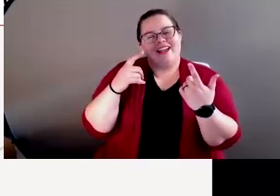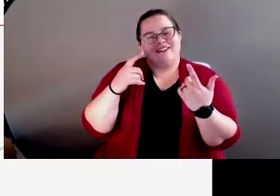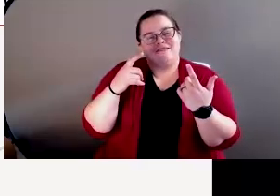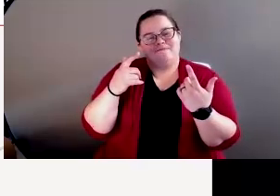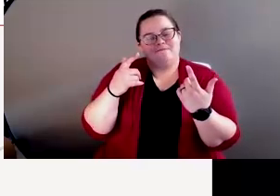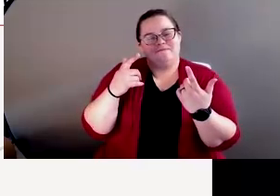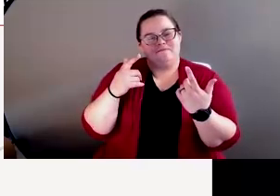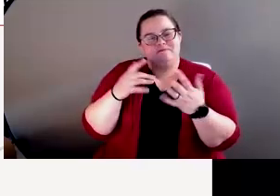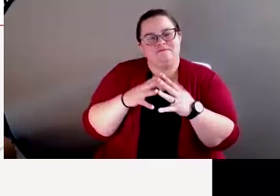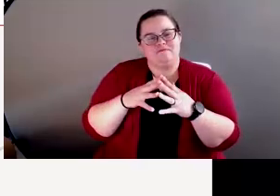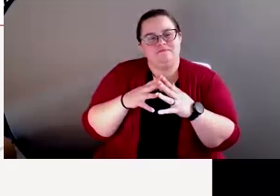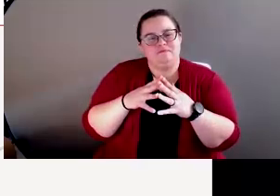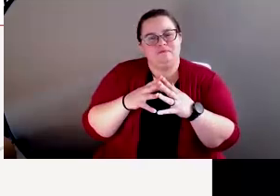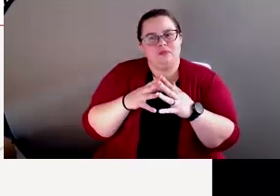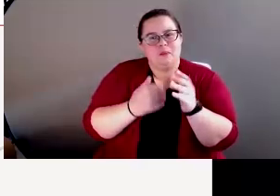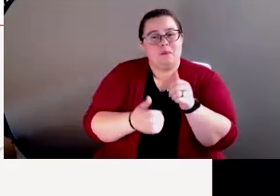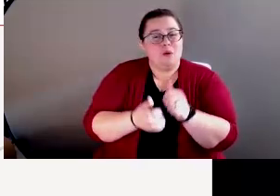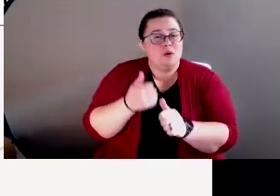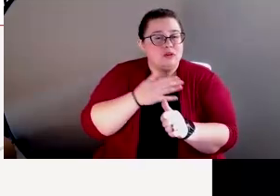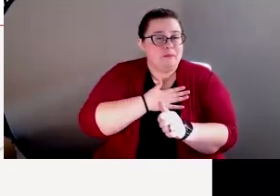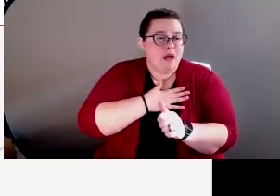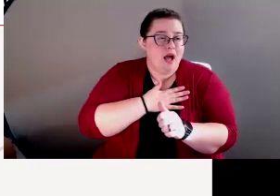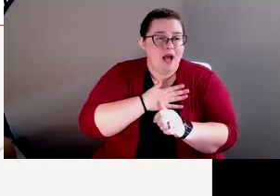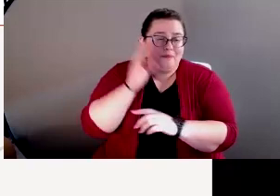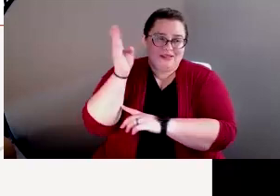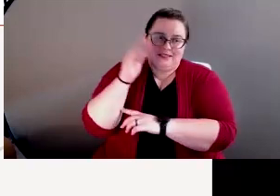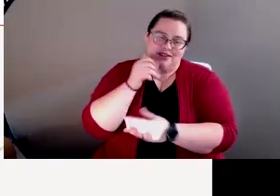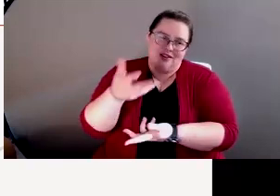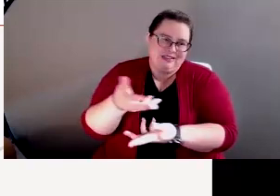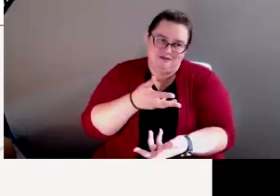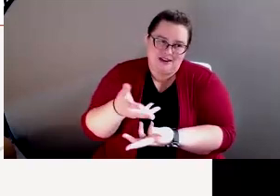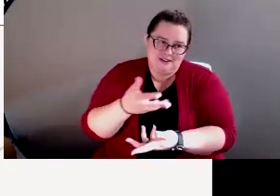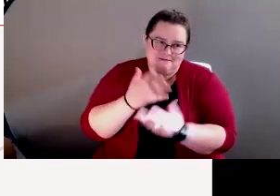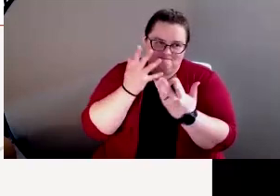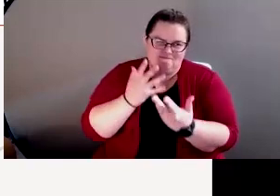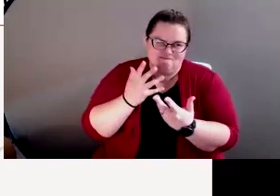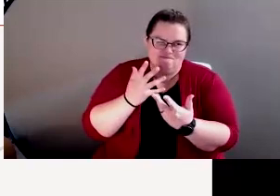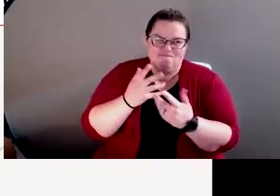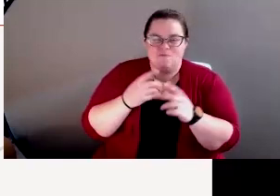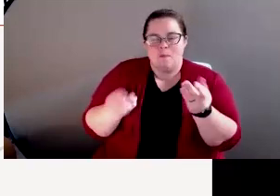much of my presentation will not be interactive, unfortunately. And it'll be more informational.